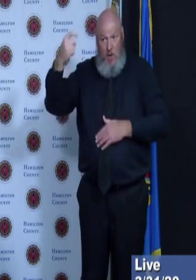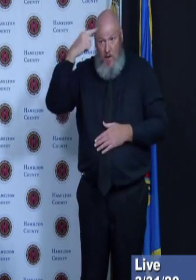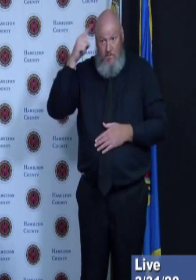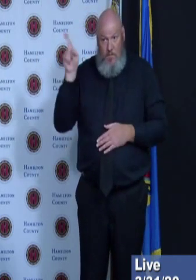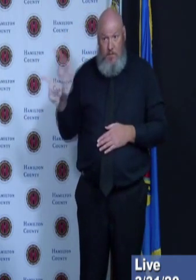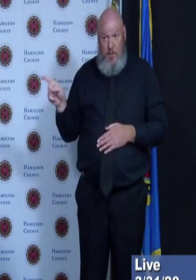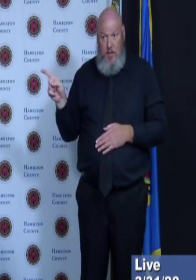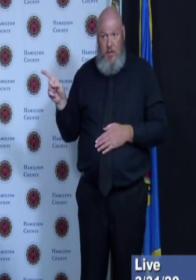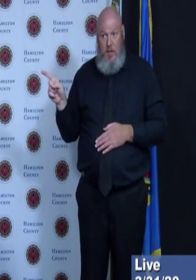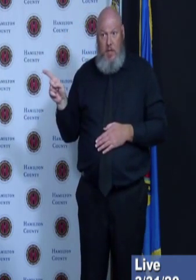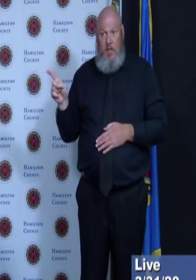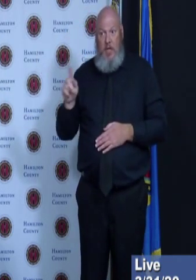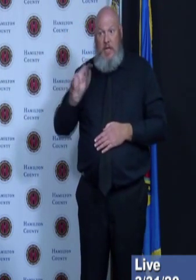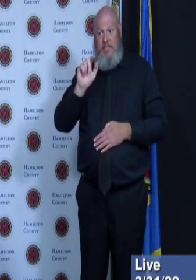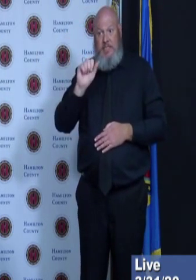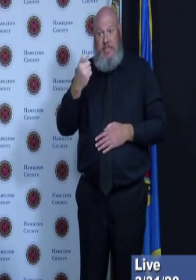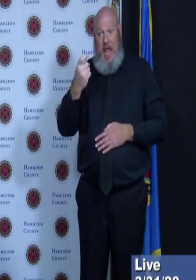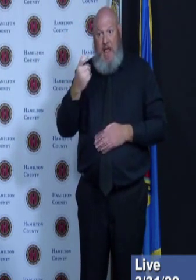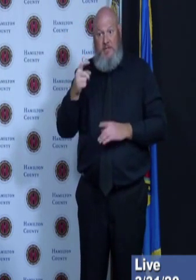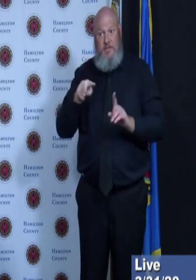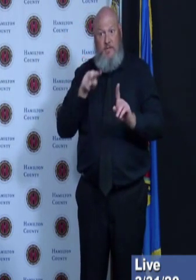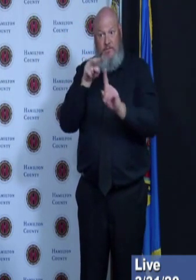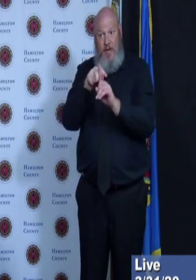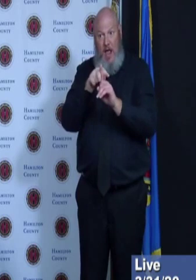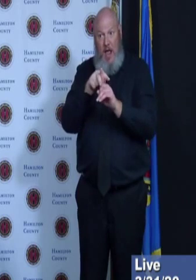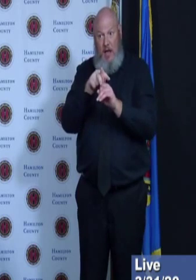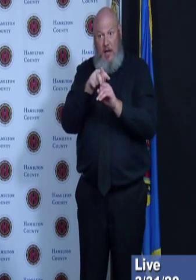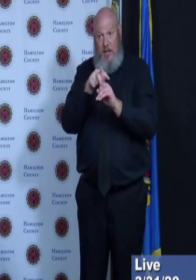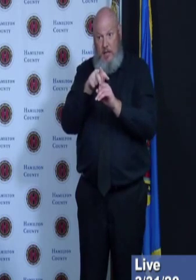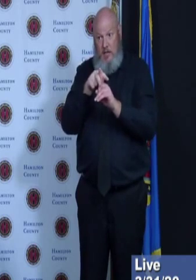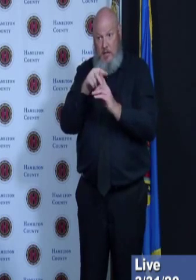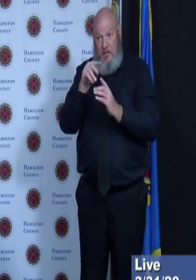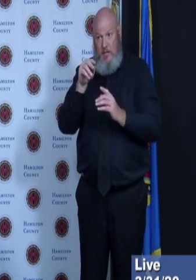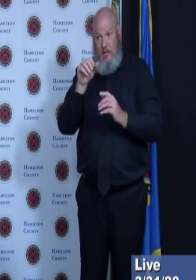discussion or thought the county could delay the next round of property tax